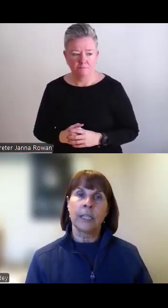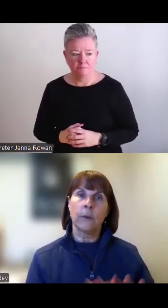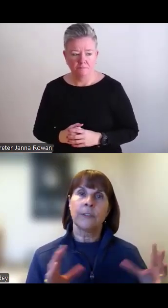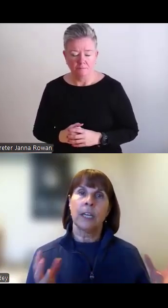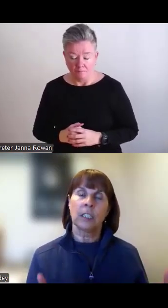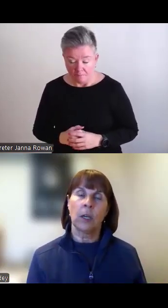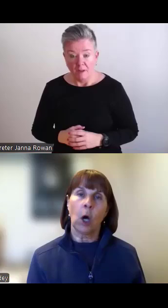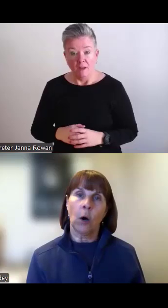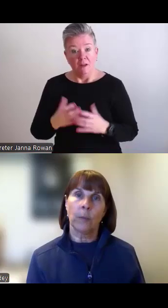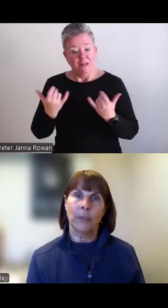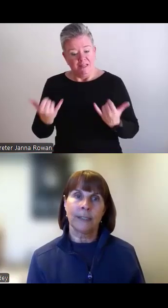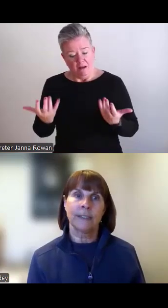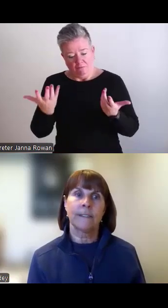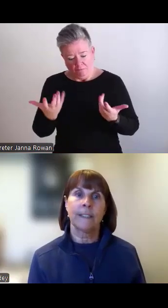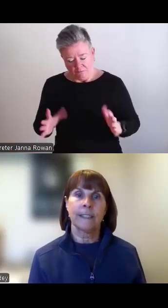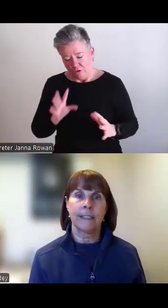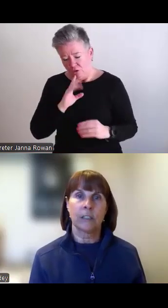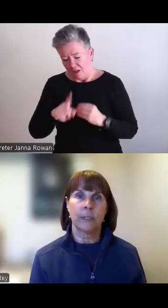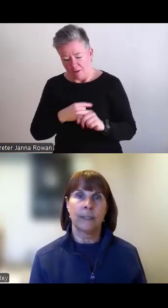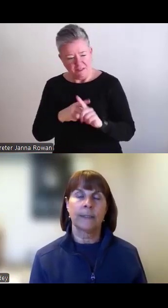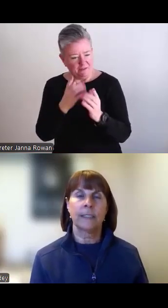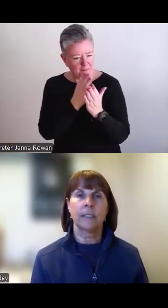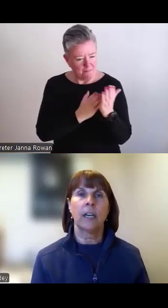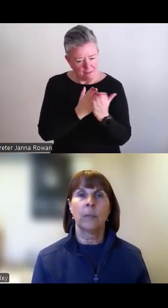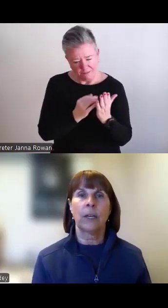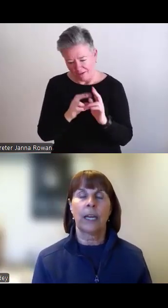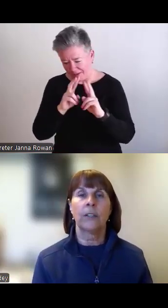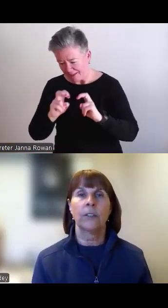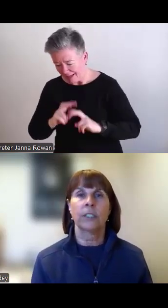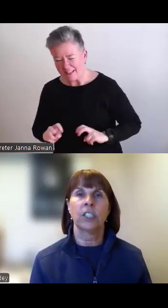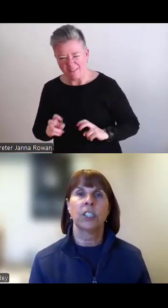So now we've talked about all the pieces of the assessment. Let's talk about how you're